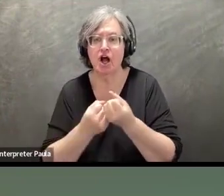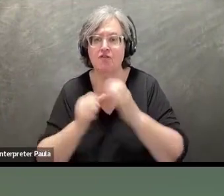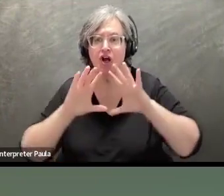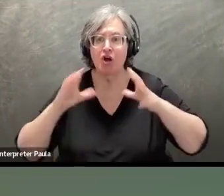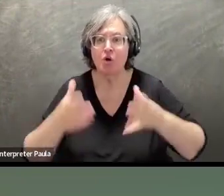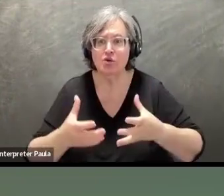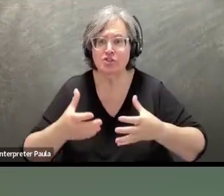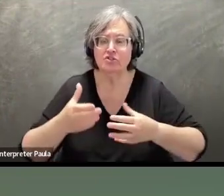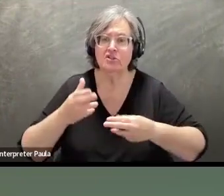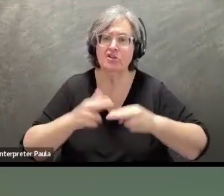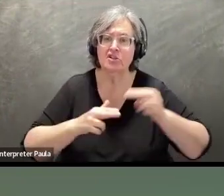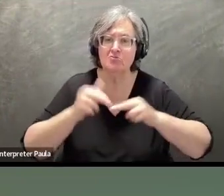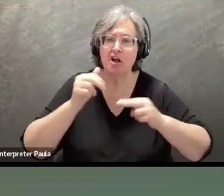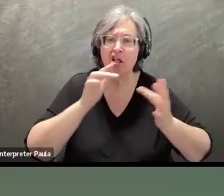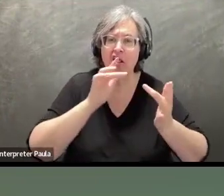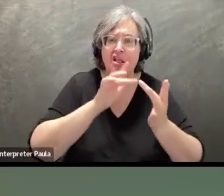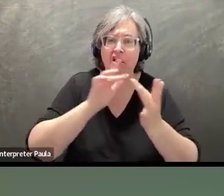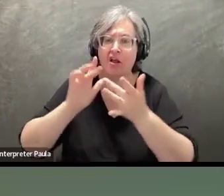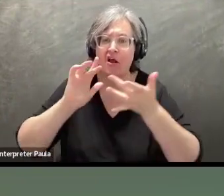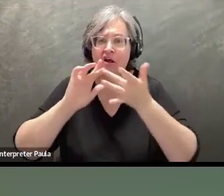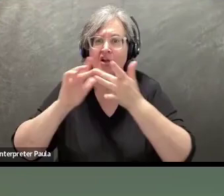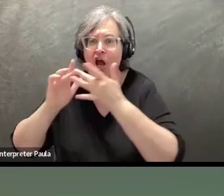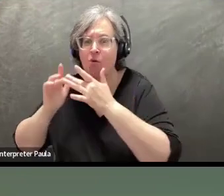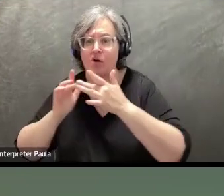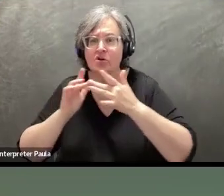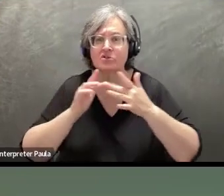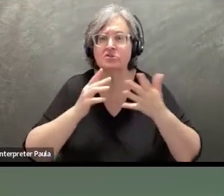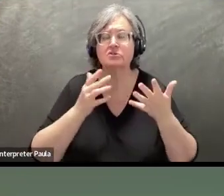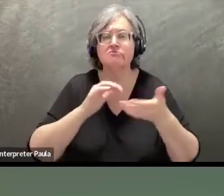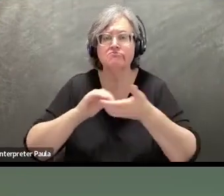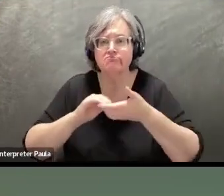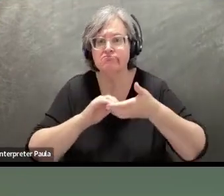build networks and grow advocacy leadership with the intention of